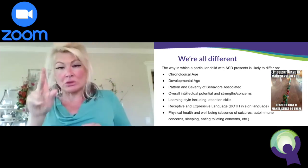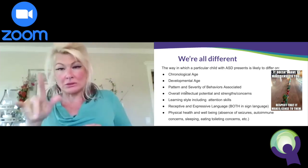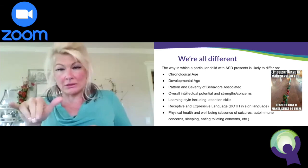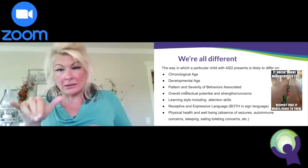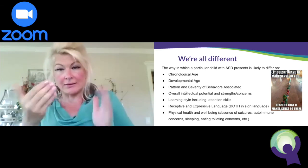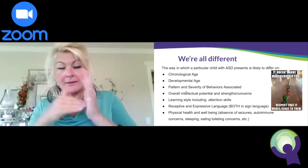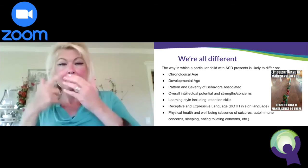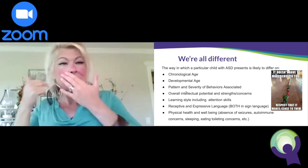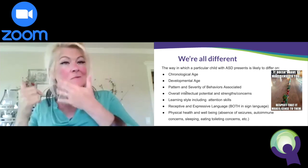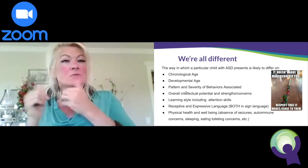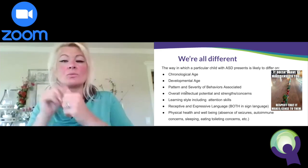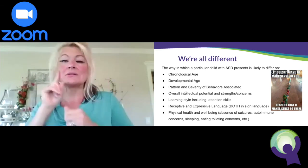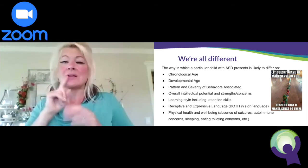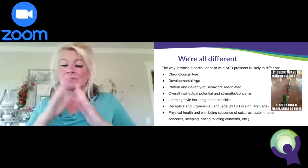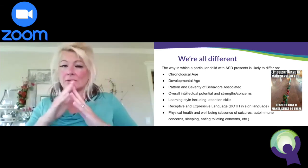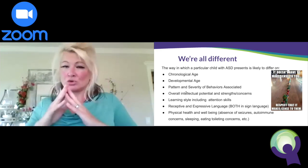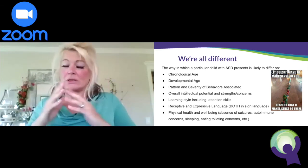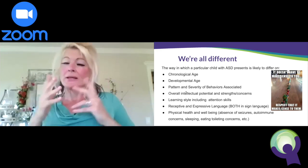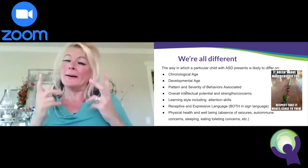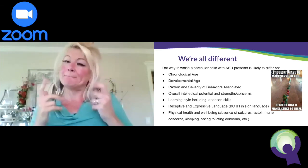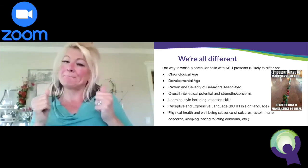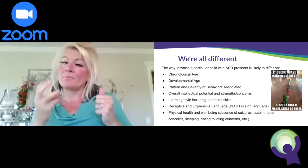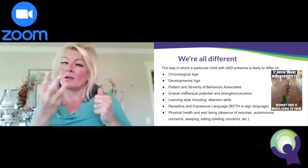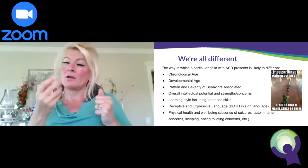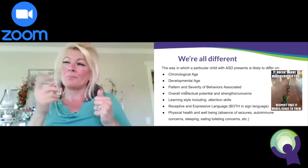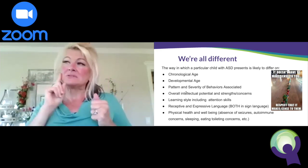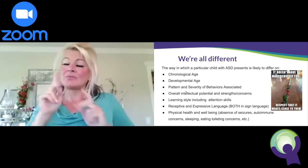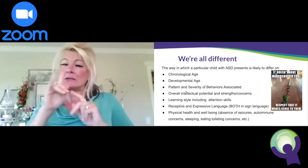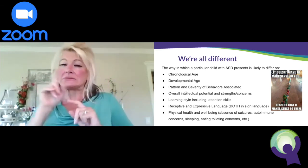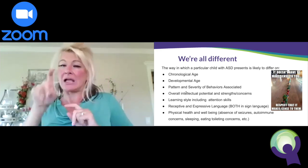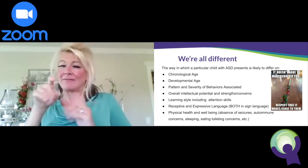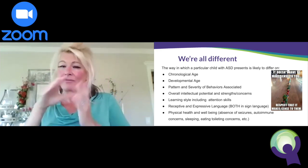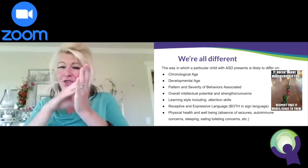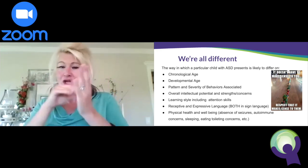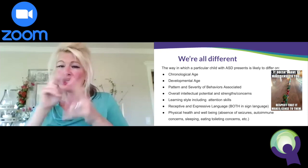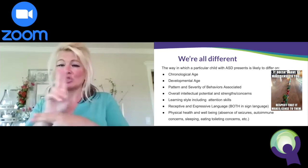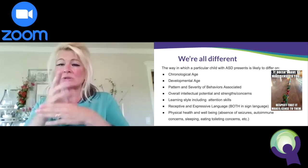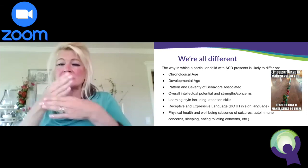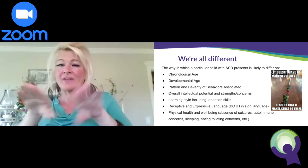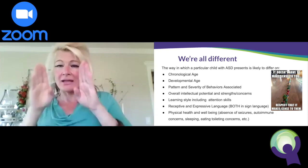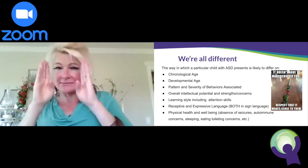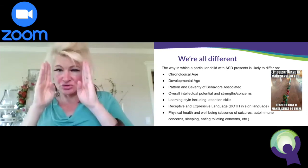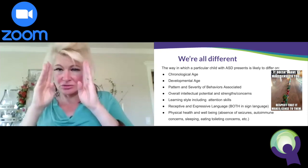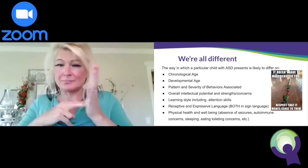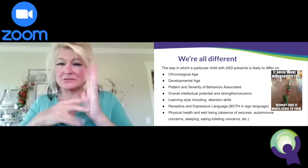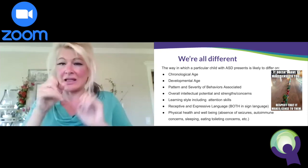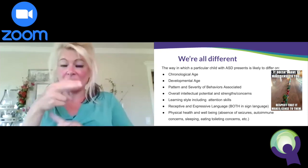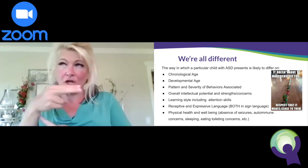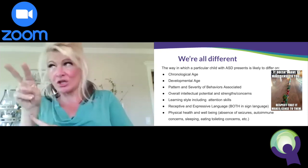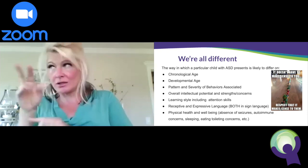skills. And so considering with the community of educators and